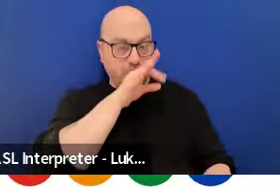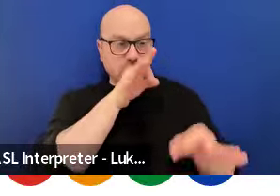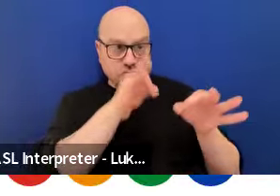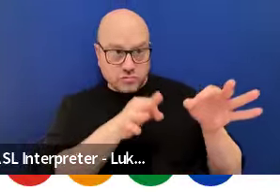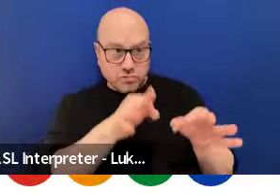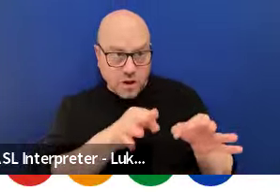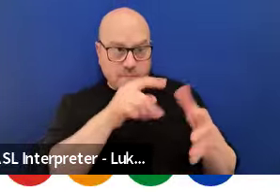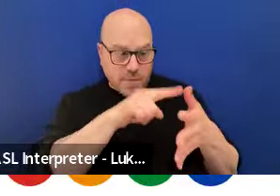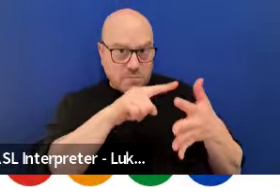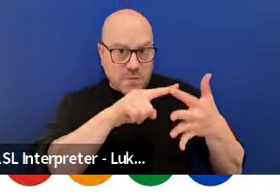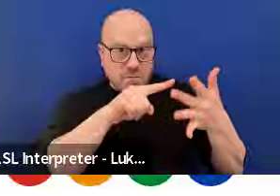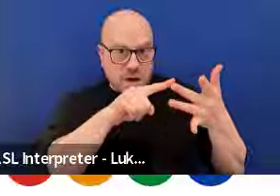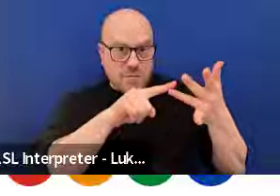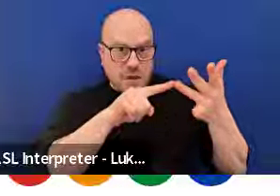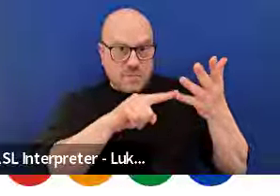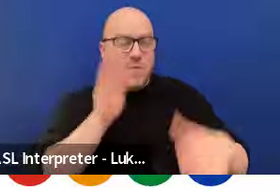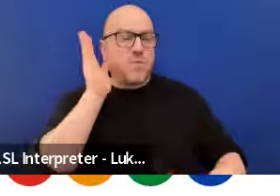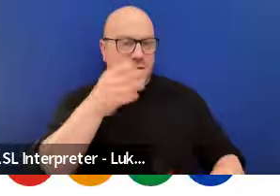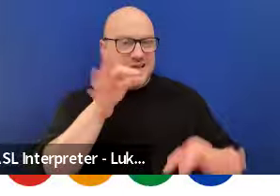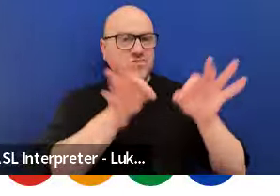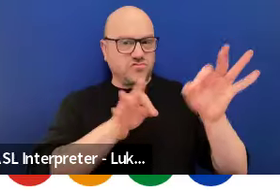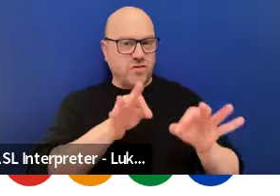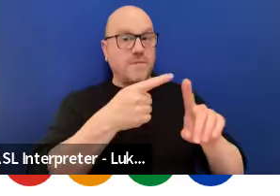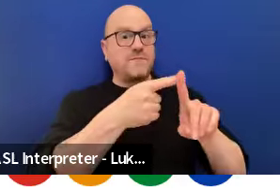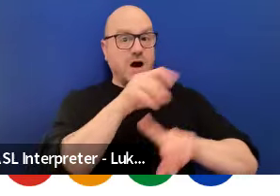AND THEN VISUALLY -- VERBAL DESCRIBES TO THE RIDER EXACTLY